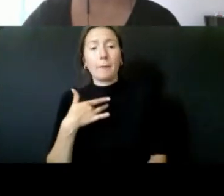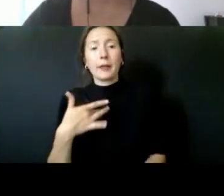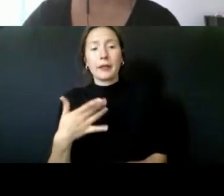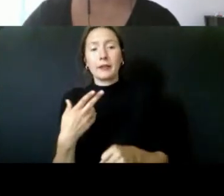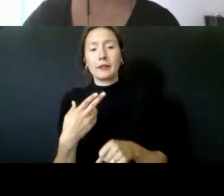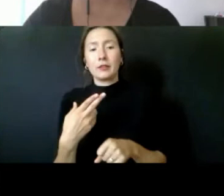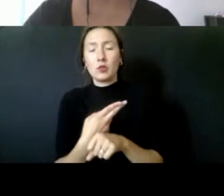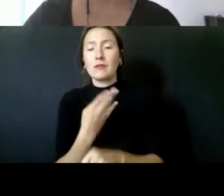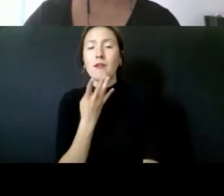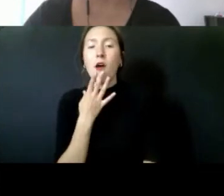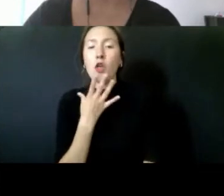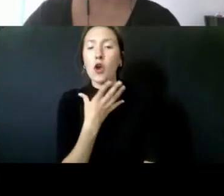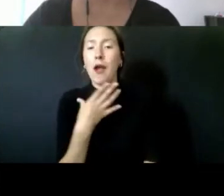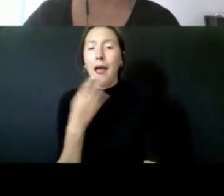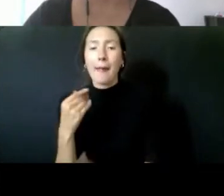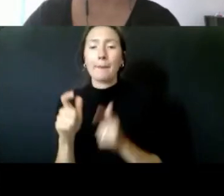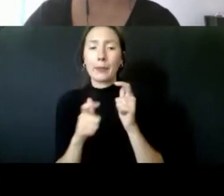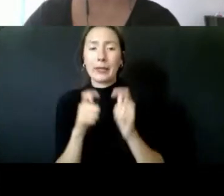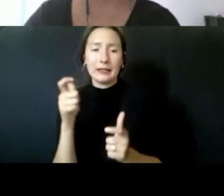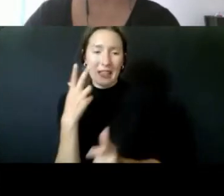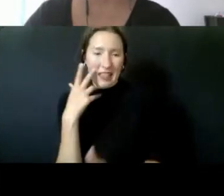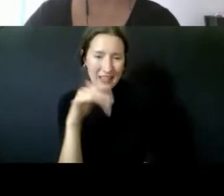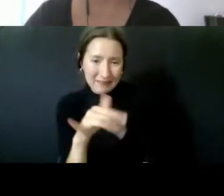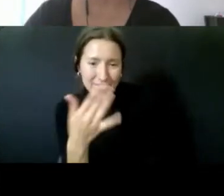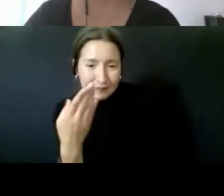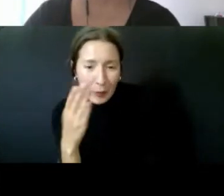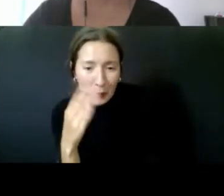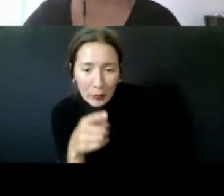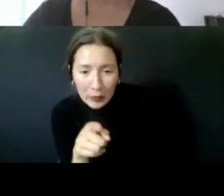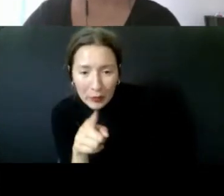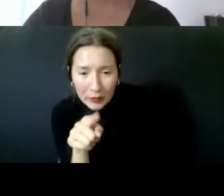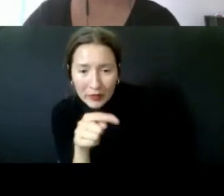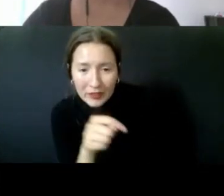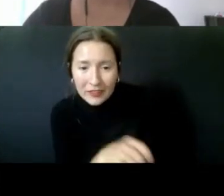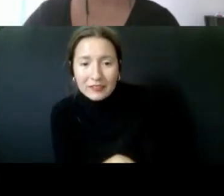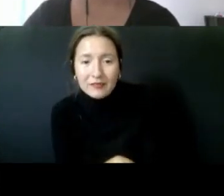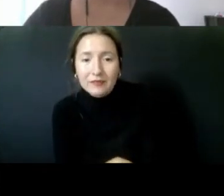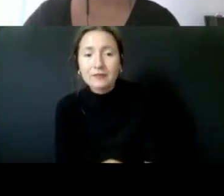or moving my mouse around i never lose my pointer anymore because it's right there in front of me